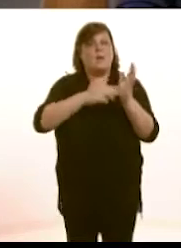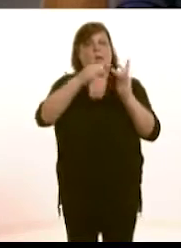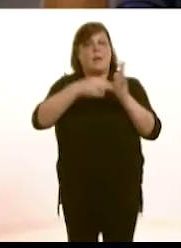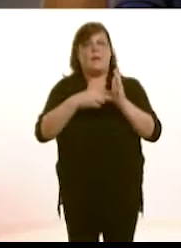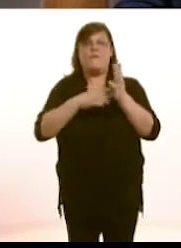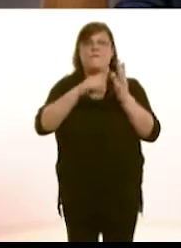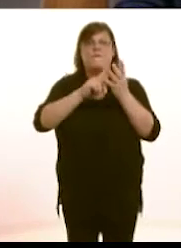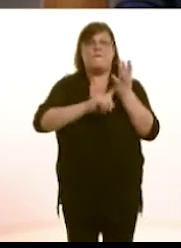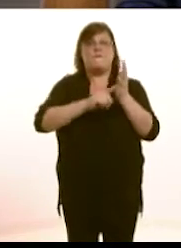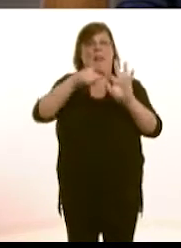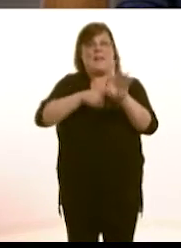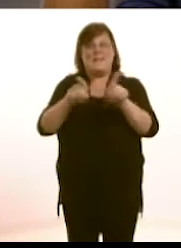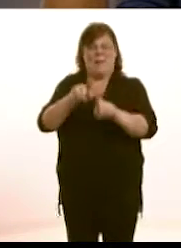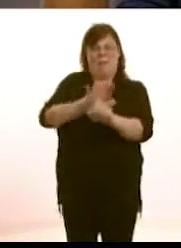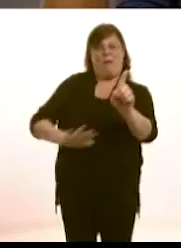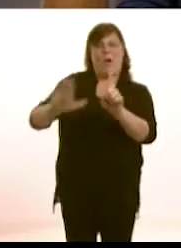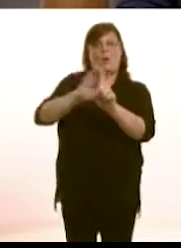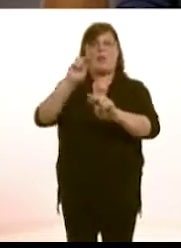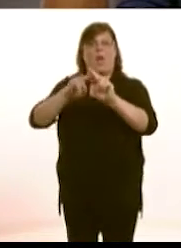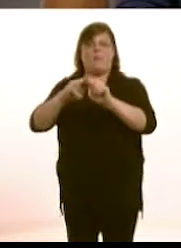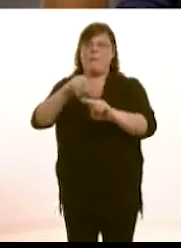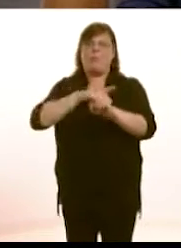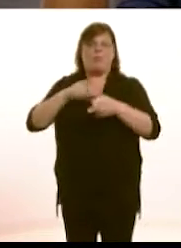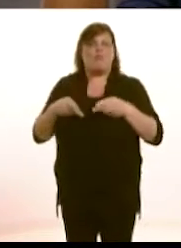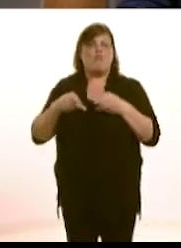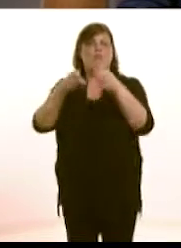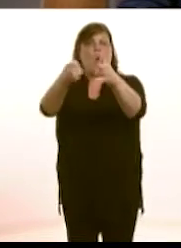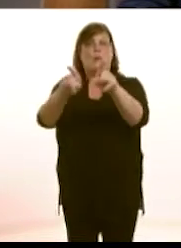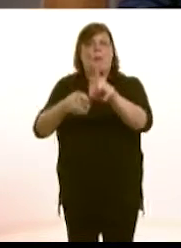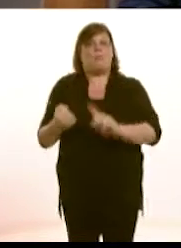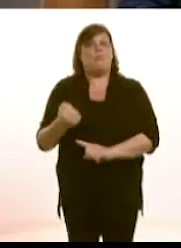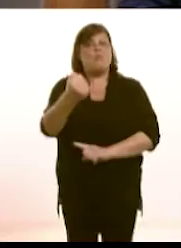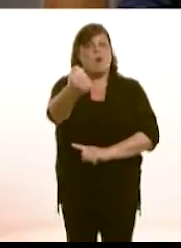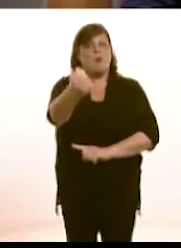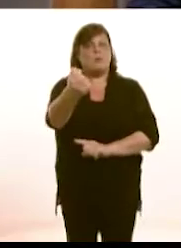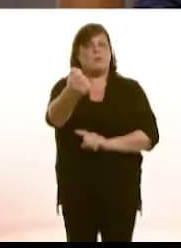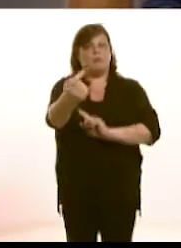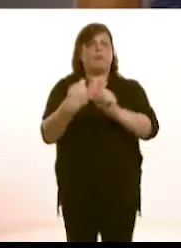is because of the tendency of the road links, and the rail link particularly, to come into Cardiff.